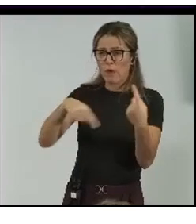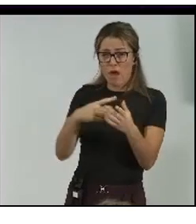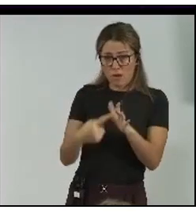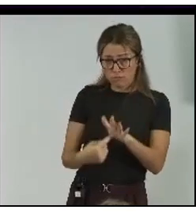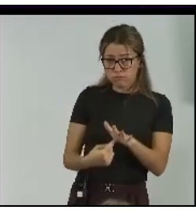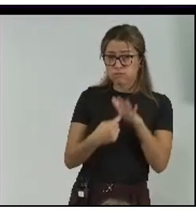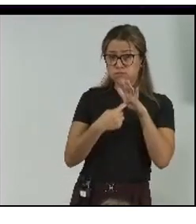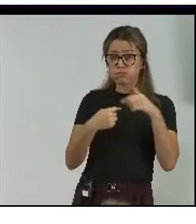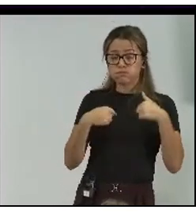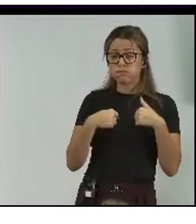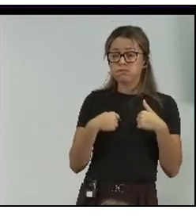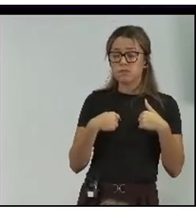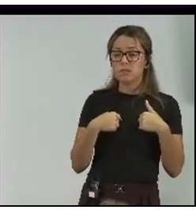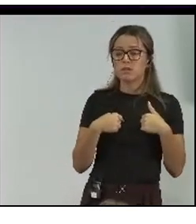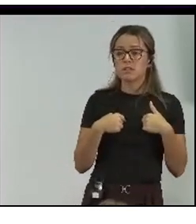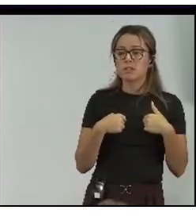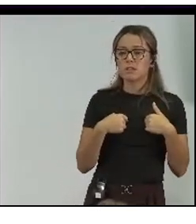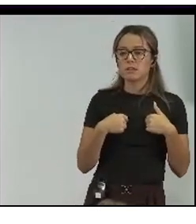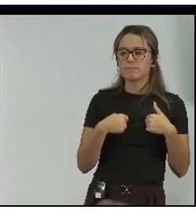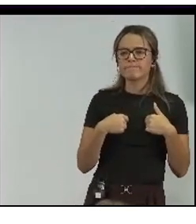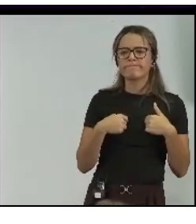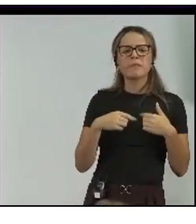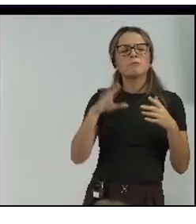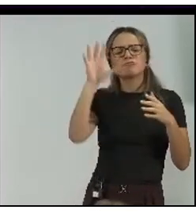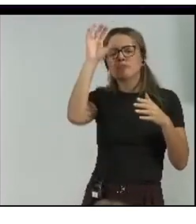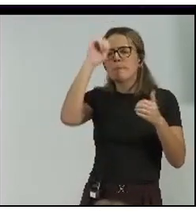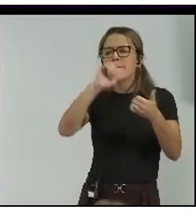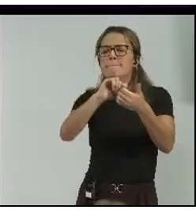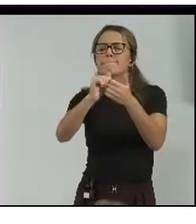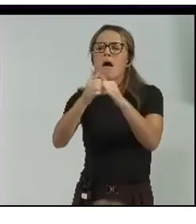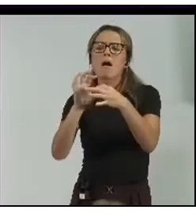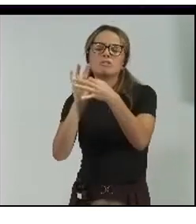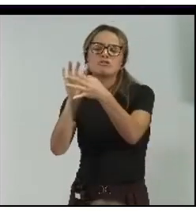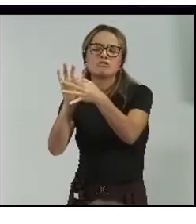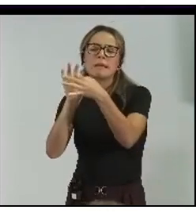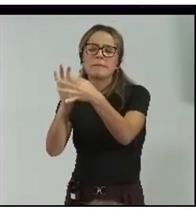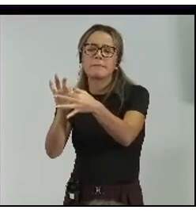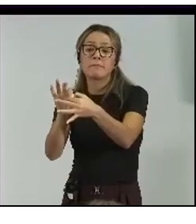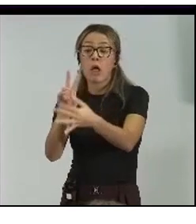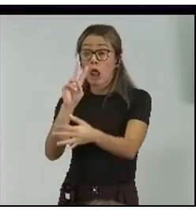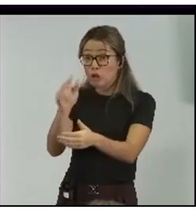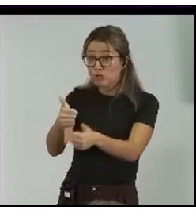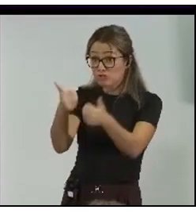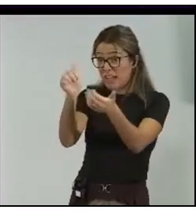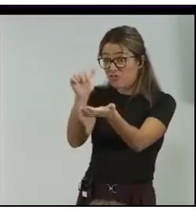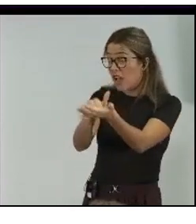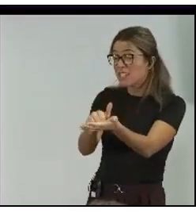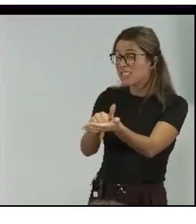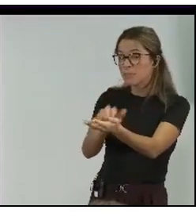a partnership because maybe you turn around and go, we admit that looks great, but no.